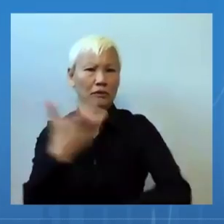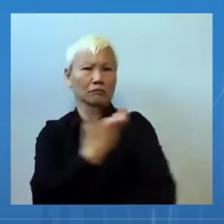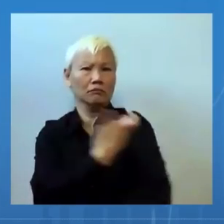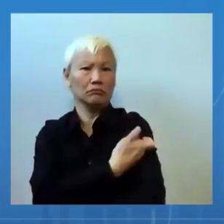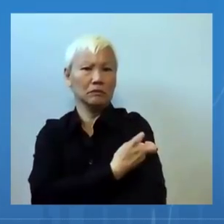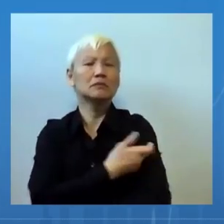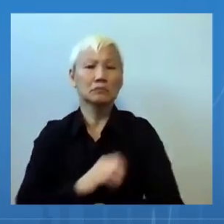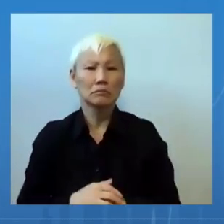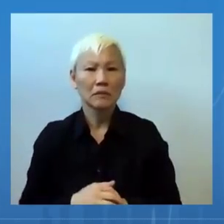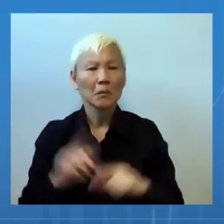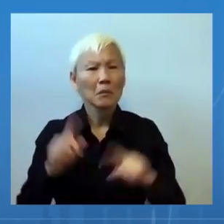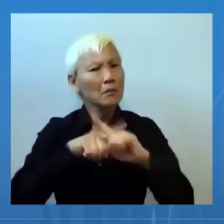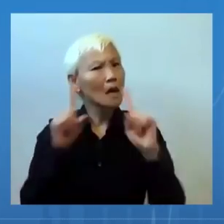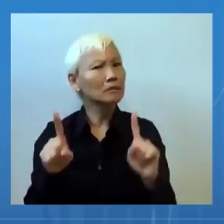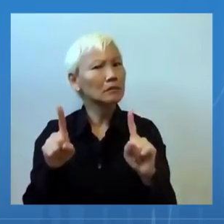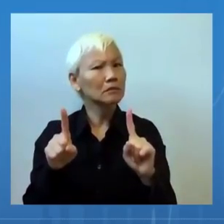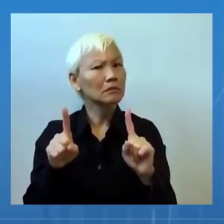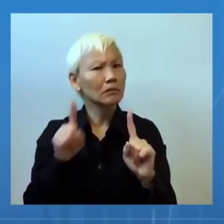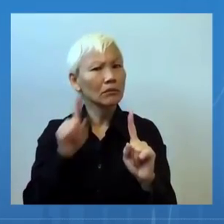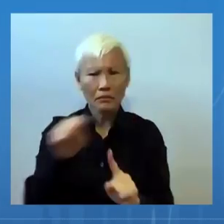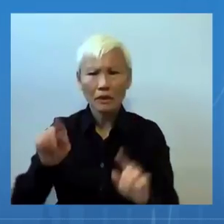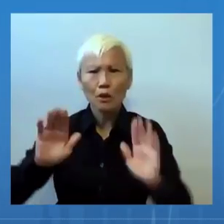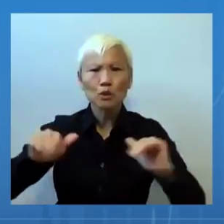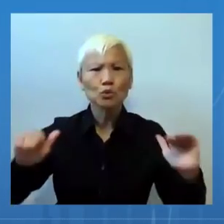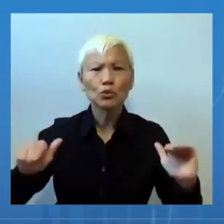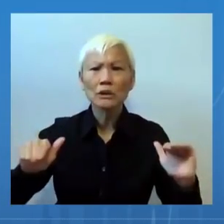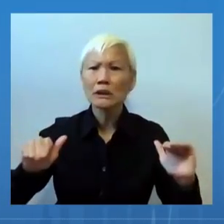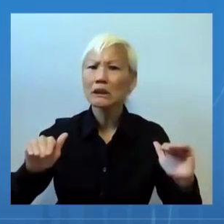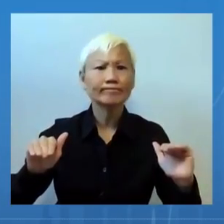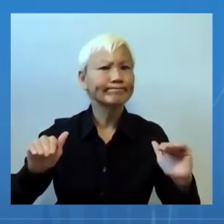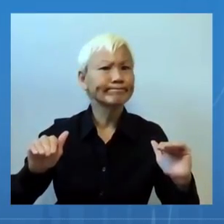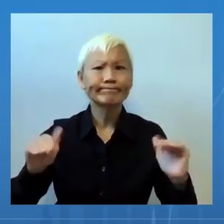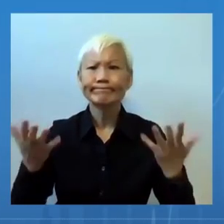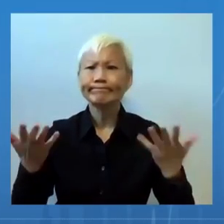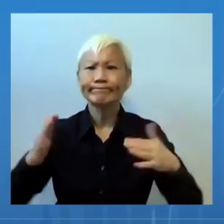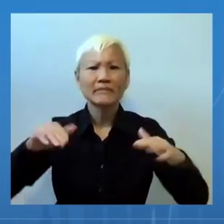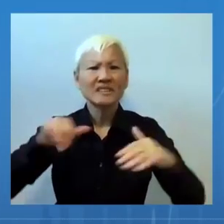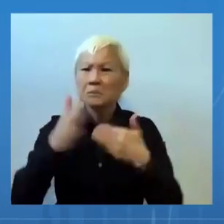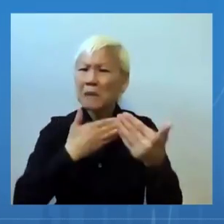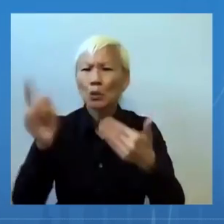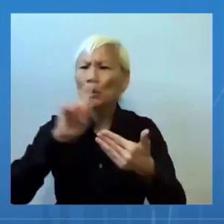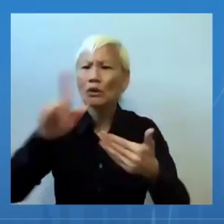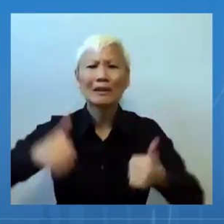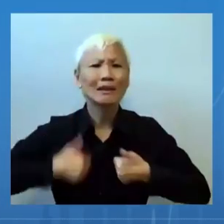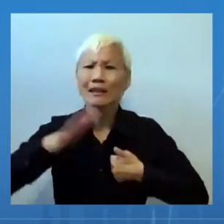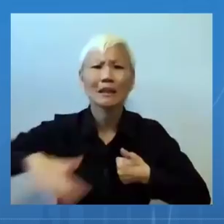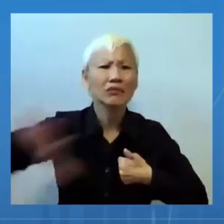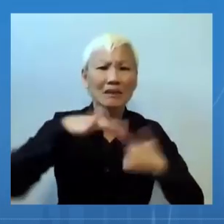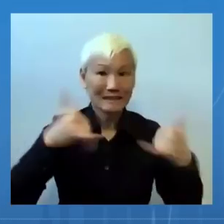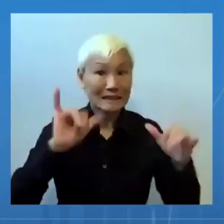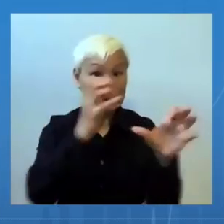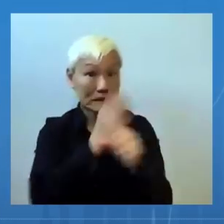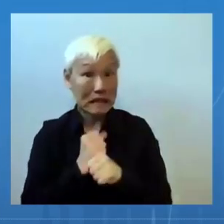be able to get enough vaccine while demand initially outstrips supply in the initial distribution period that you're outlining?